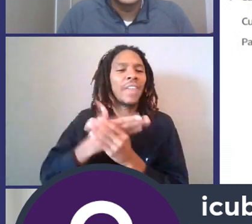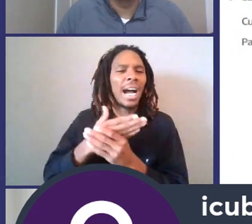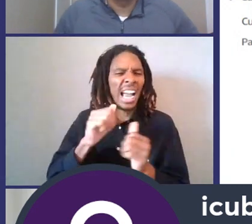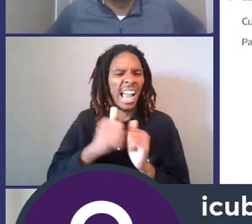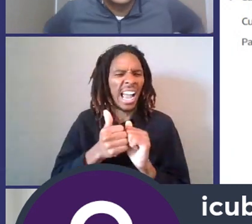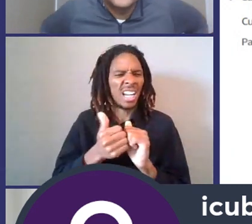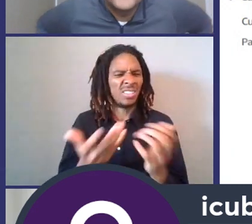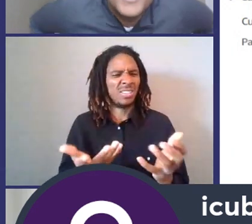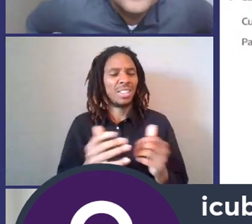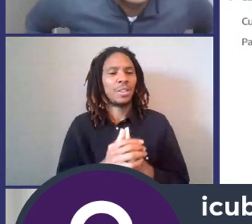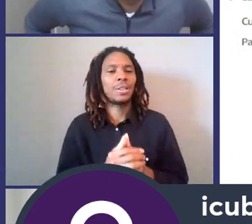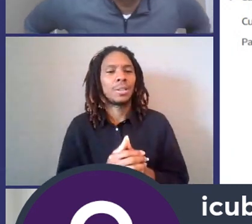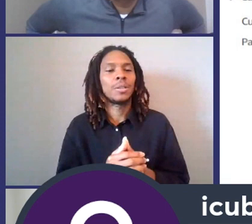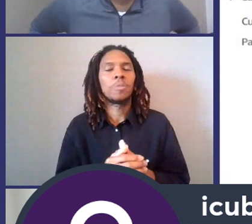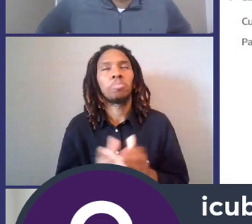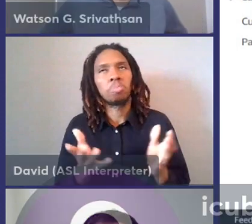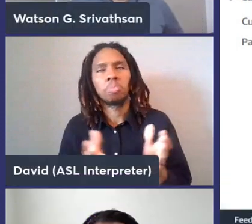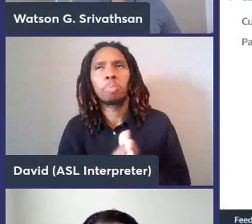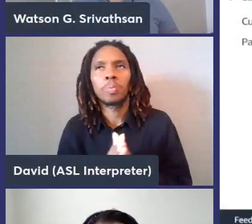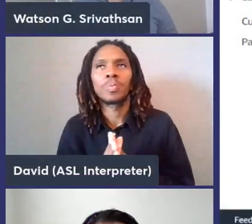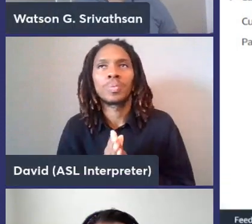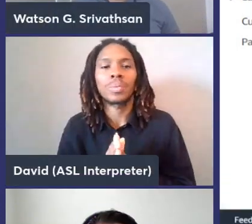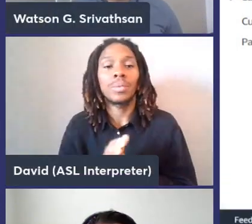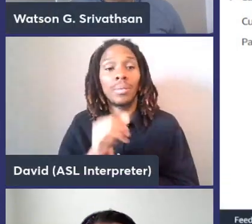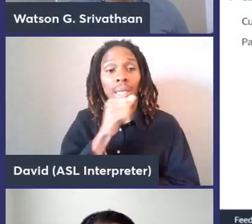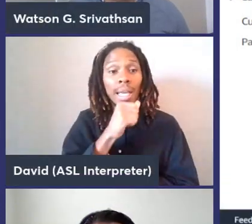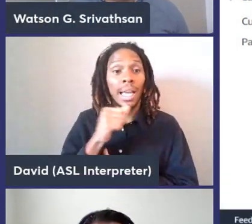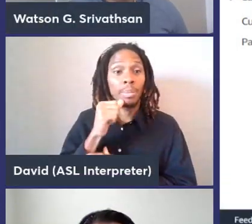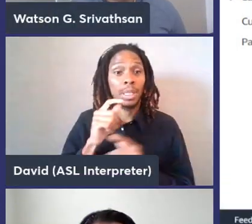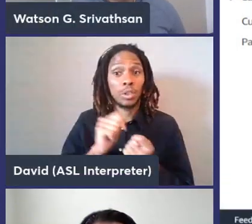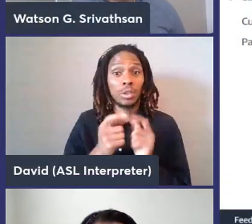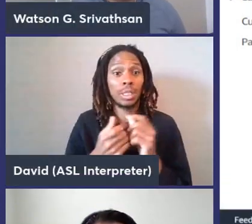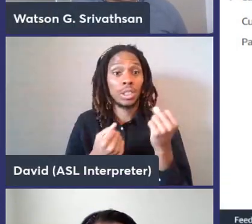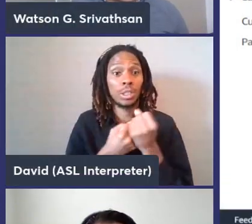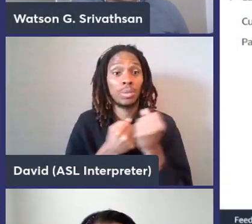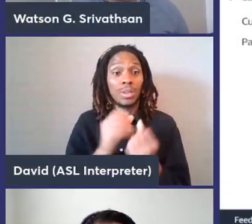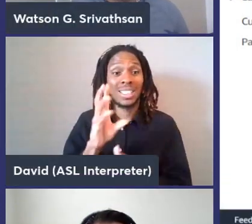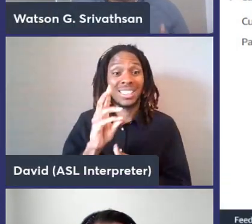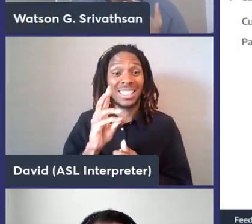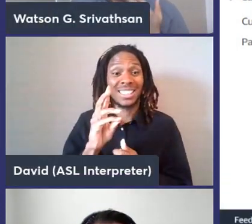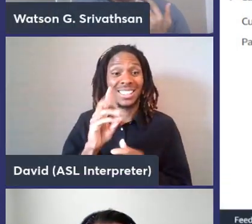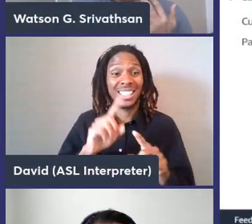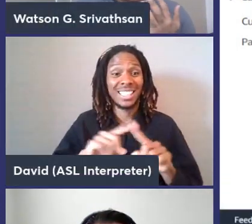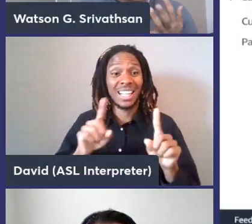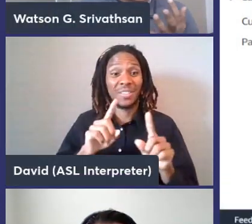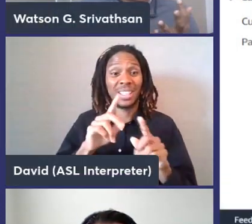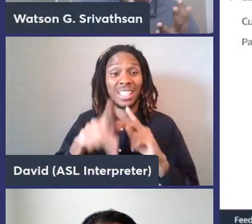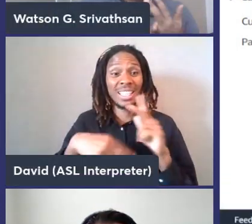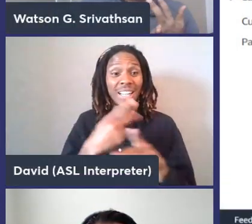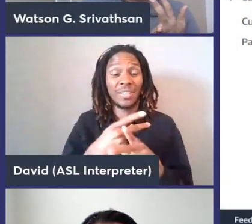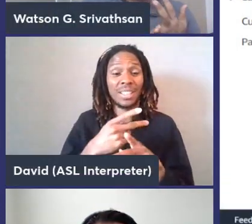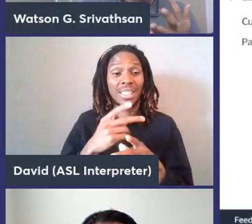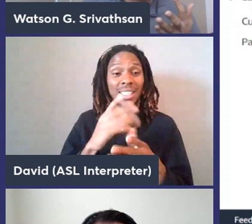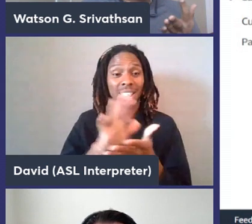So we can, Amazon Translate today supports six different document types: plain text, HTML,